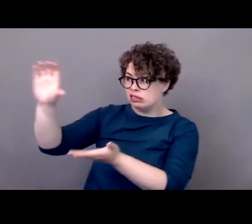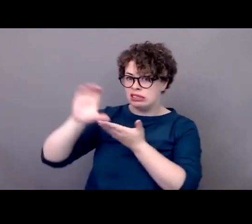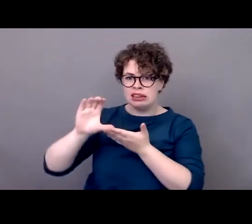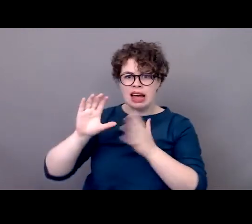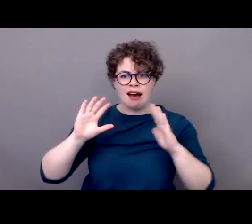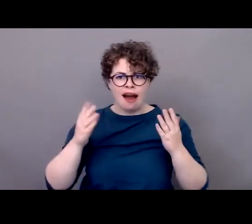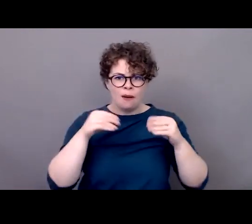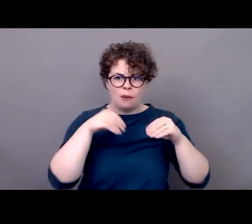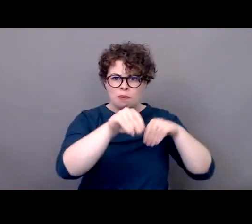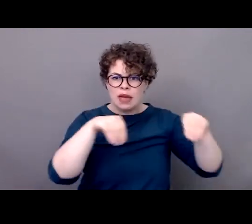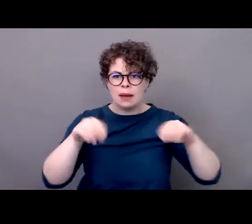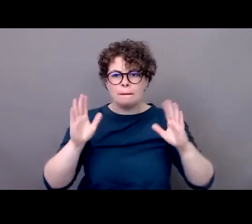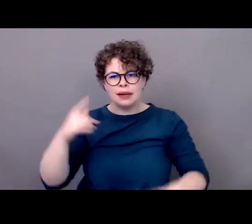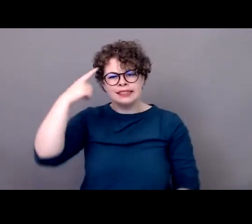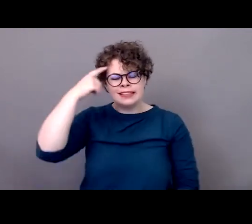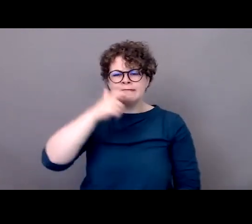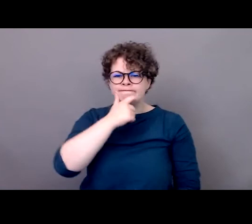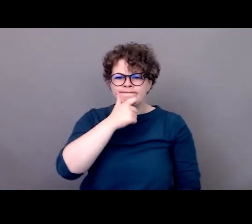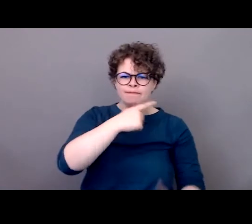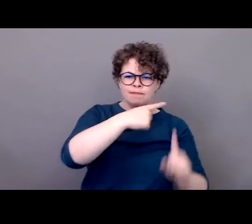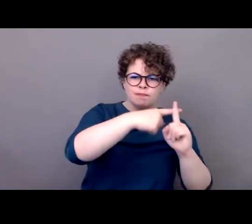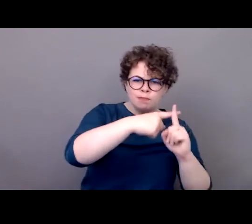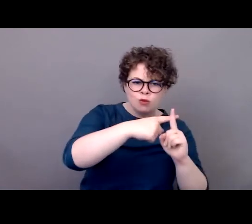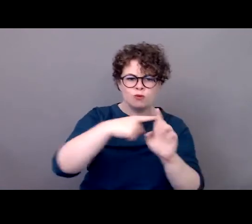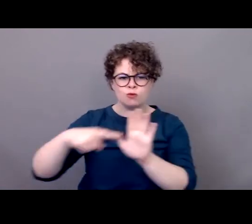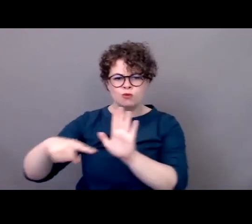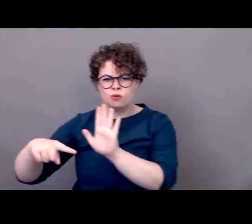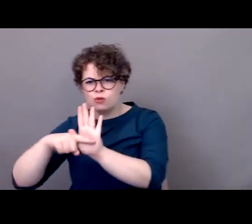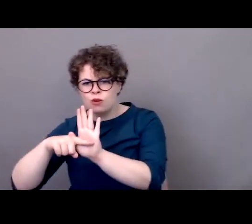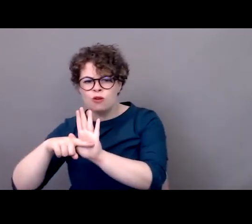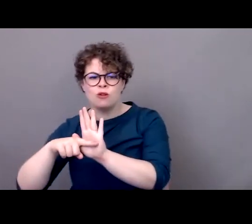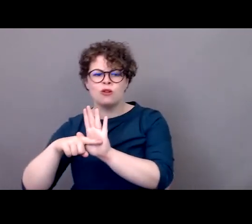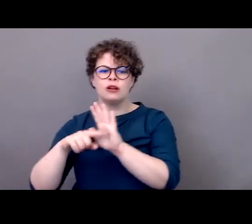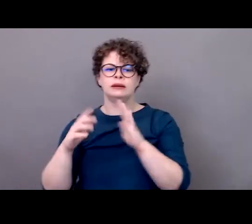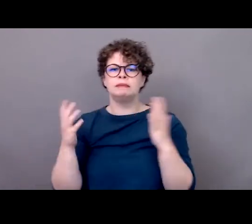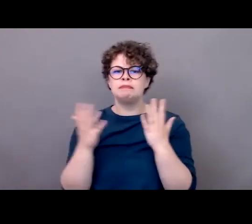pros and cons, in things like costs. We may get more data from the disability-specific surveys,